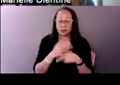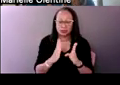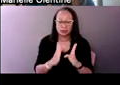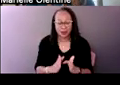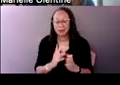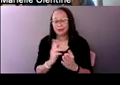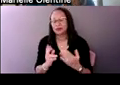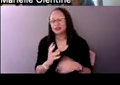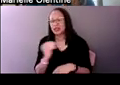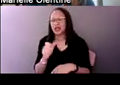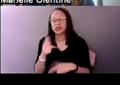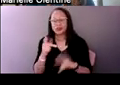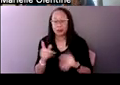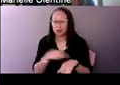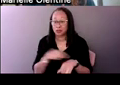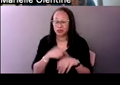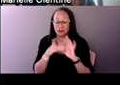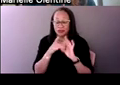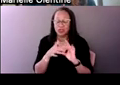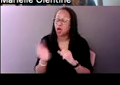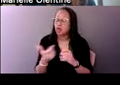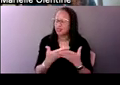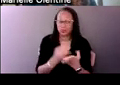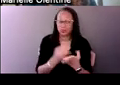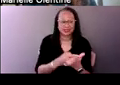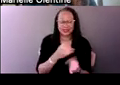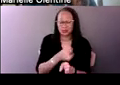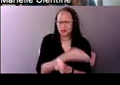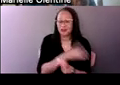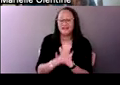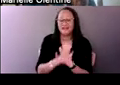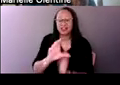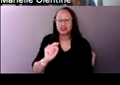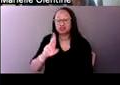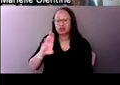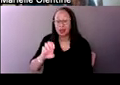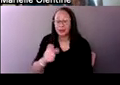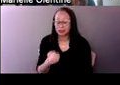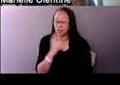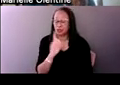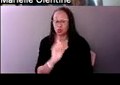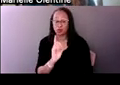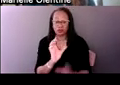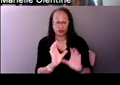that we talked about before. Assuming that you hire someone reputable and get access to knowledge about business models and the